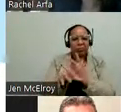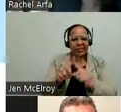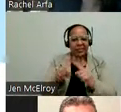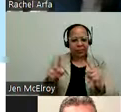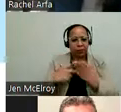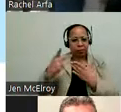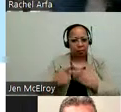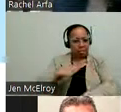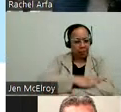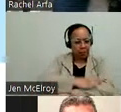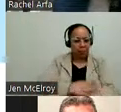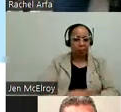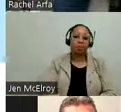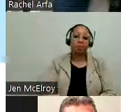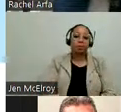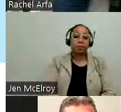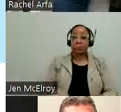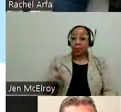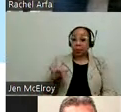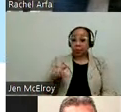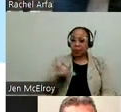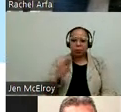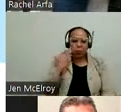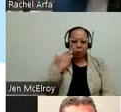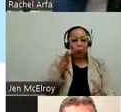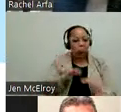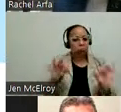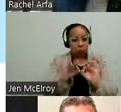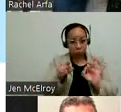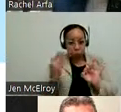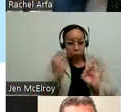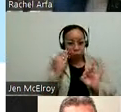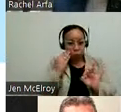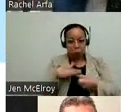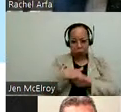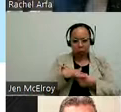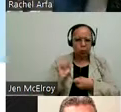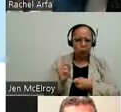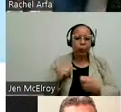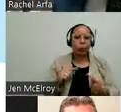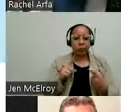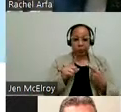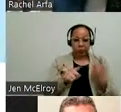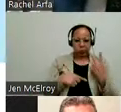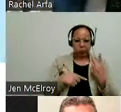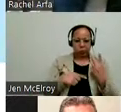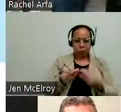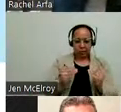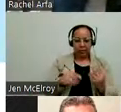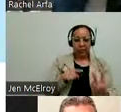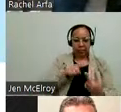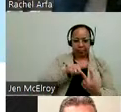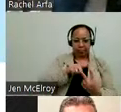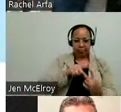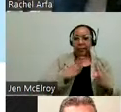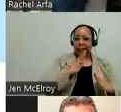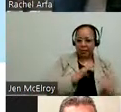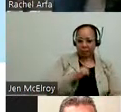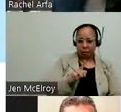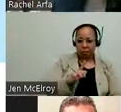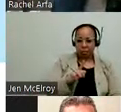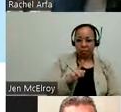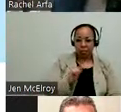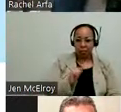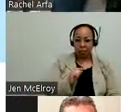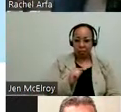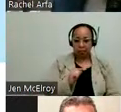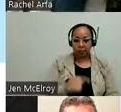want to make sure everybody knows our location. So we have two office